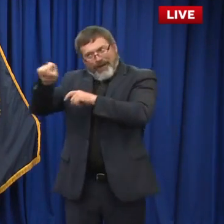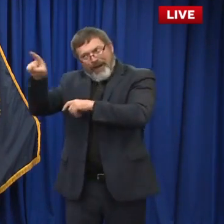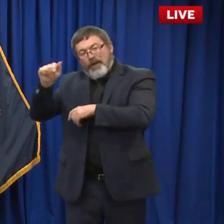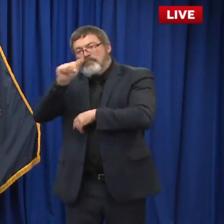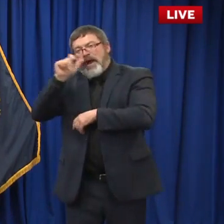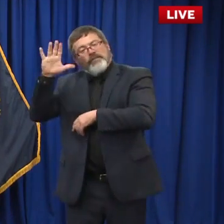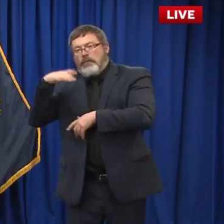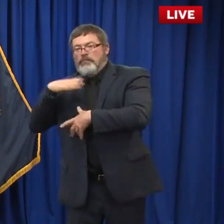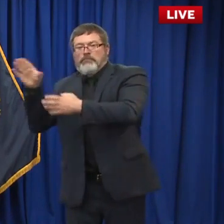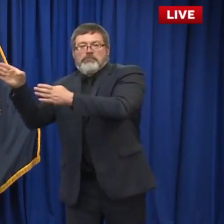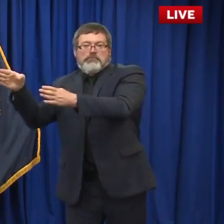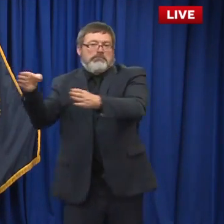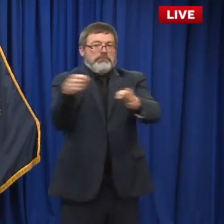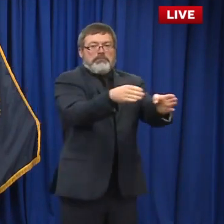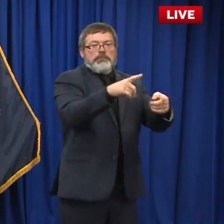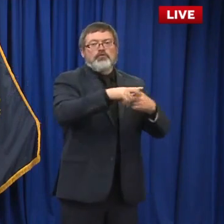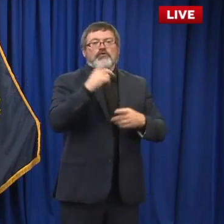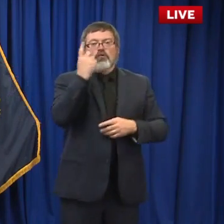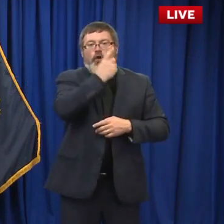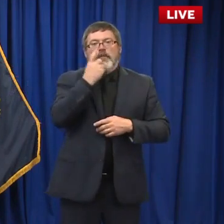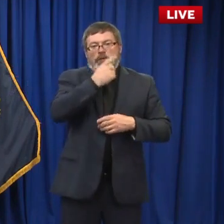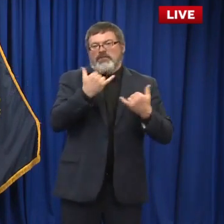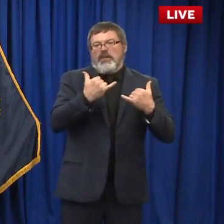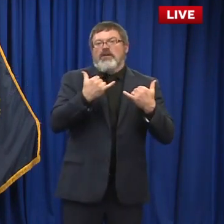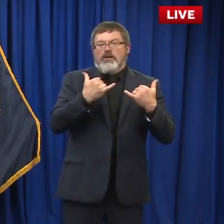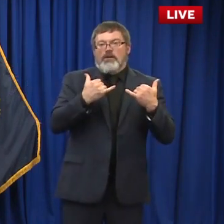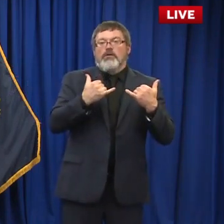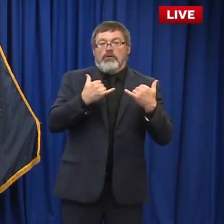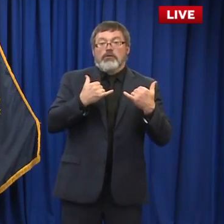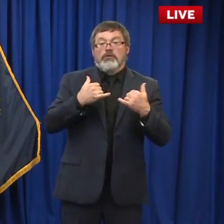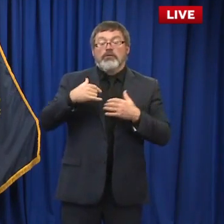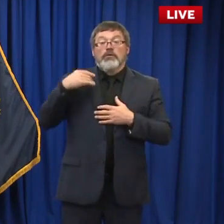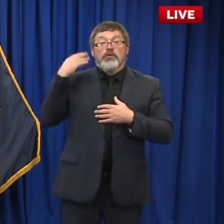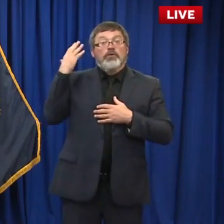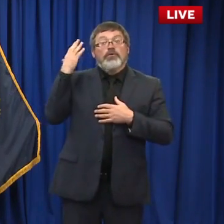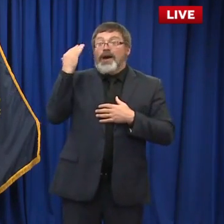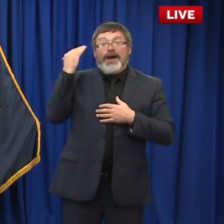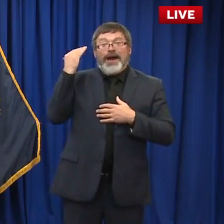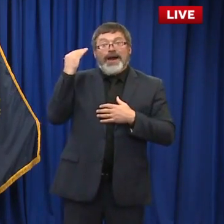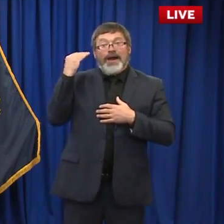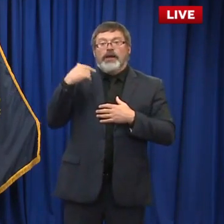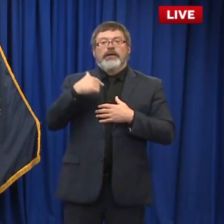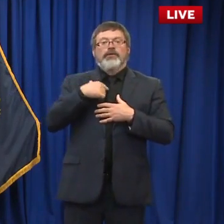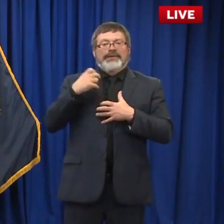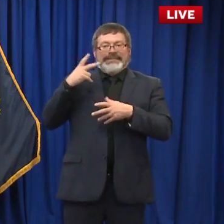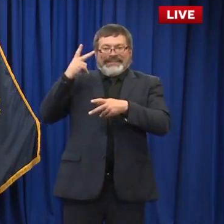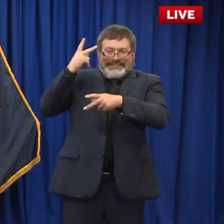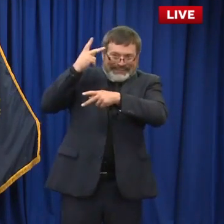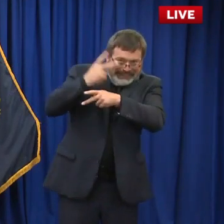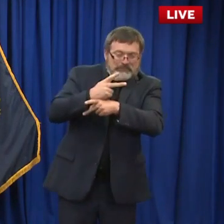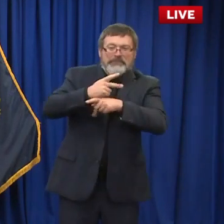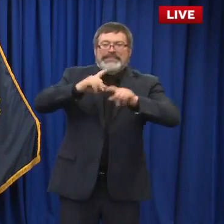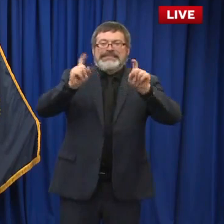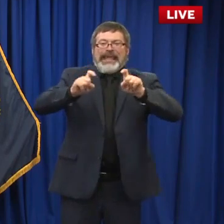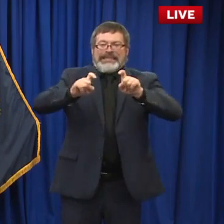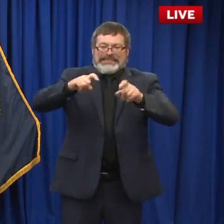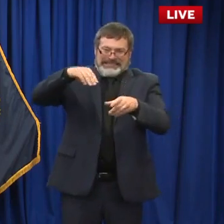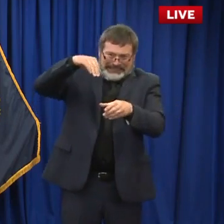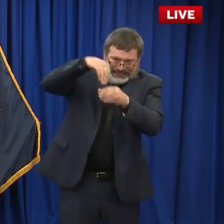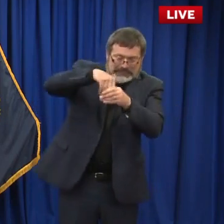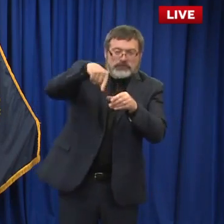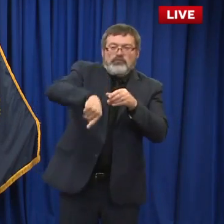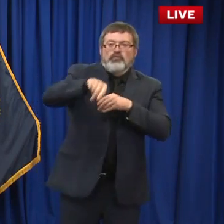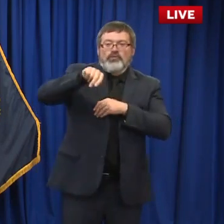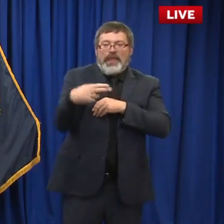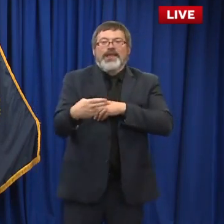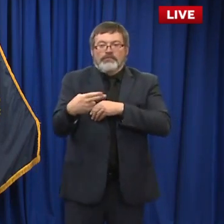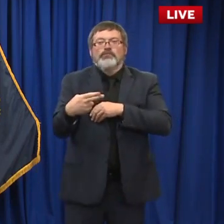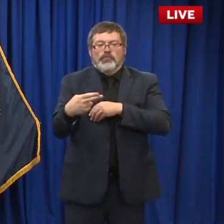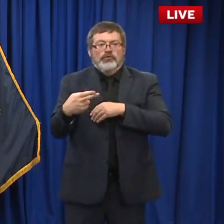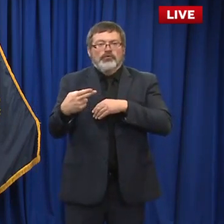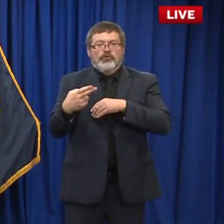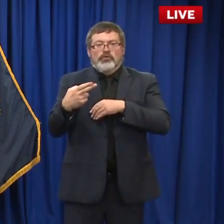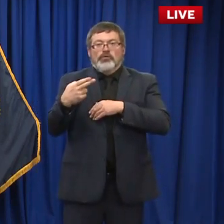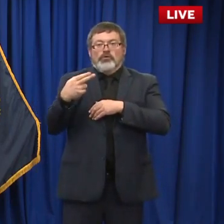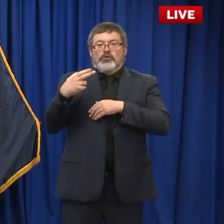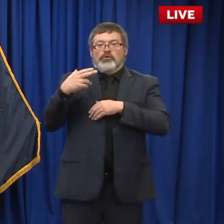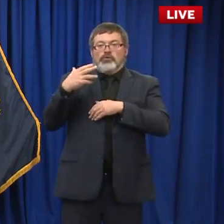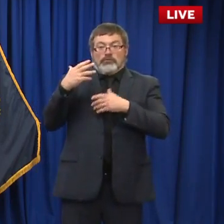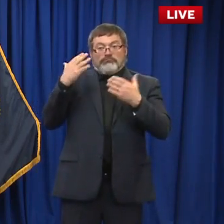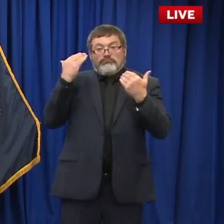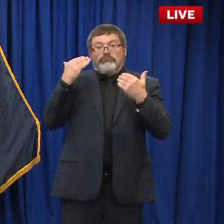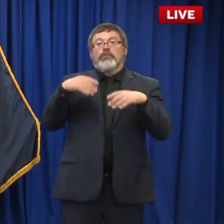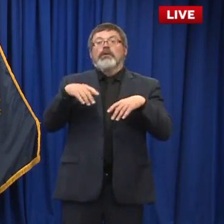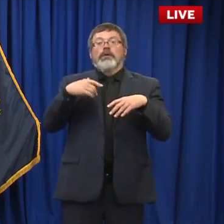THIS IS PART OF WHAT WE TALKED ABOUT FOR THE LAST WEEK OR SO AND THAT IS KEEPING SOME OF OUR TESTING CAPACITY AND INCREASING OUR TESTING CAPACITY WITHIN THE STATE OF NEW HAMPSHIRE.